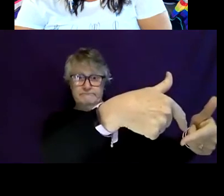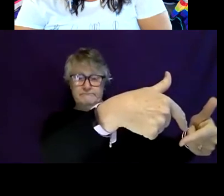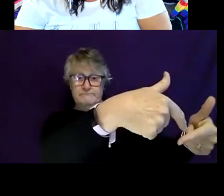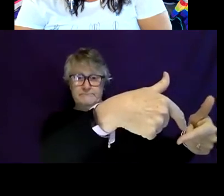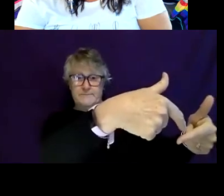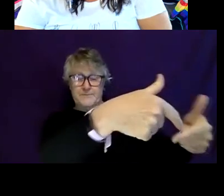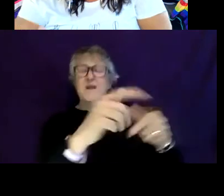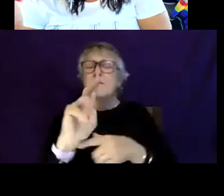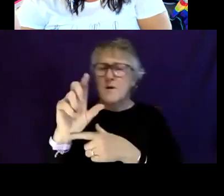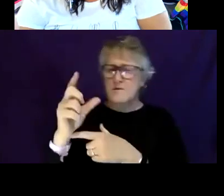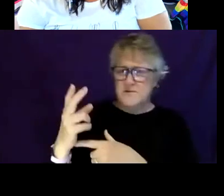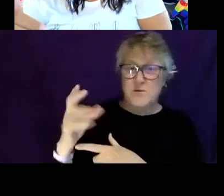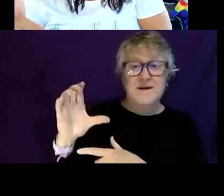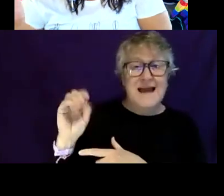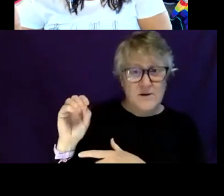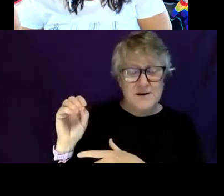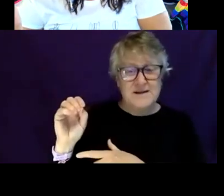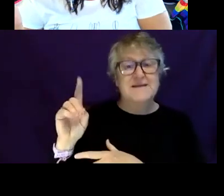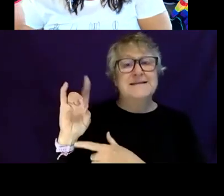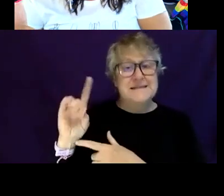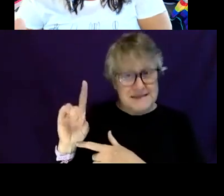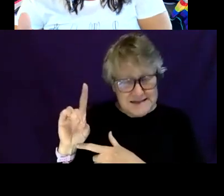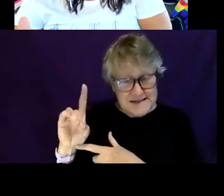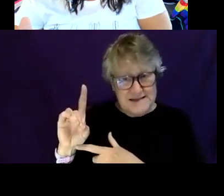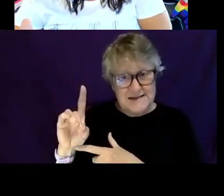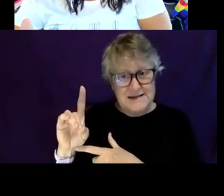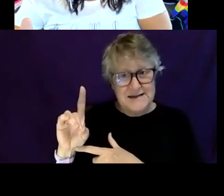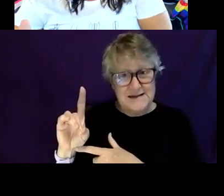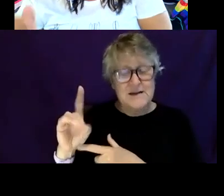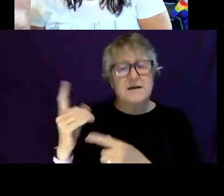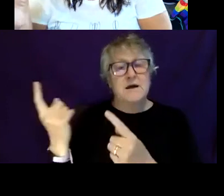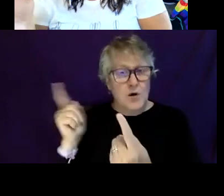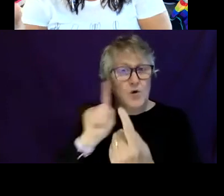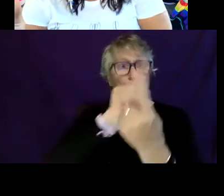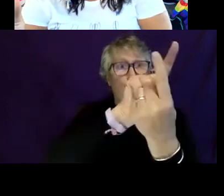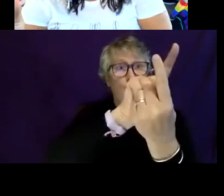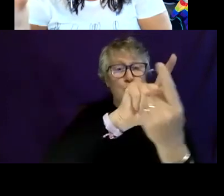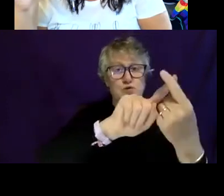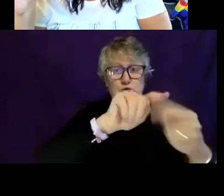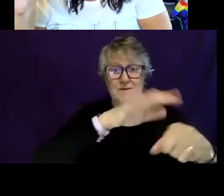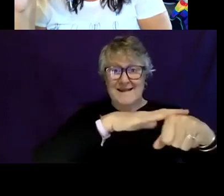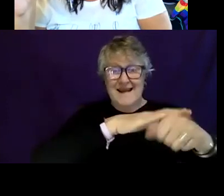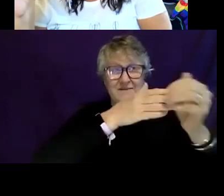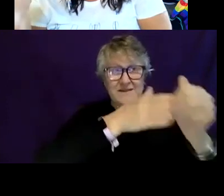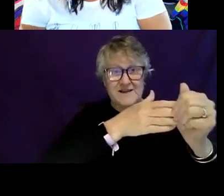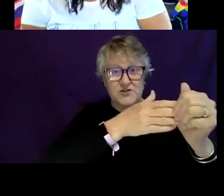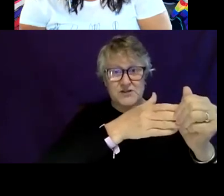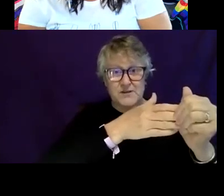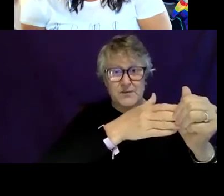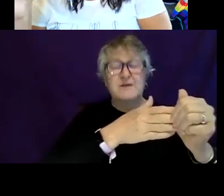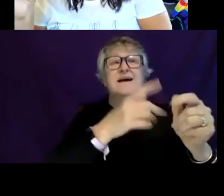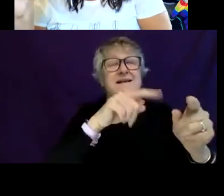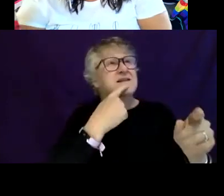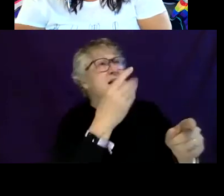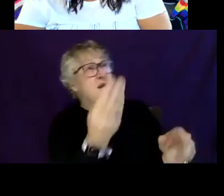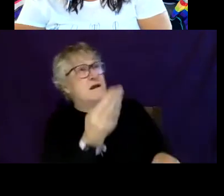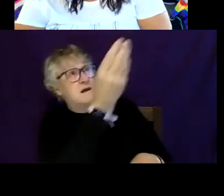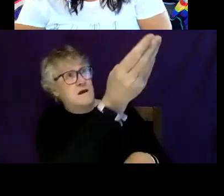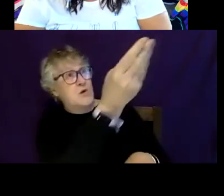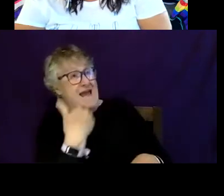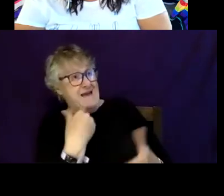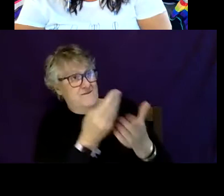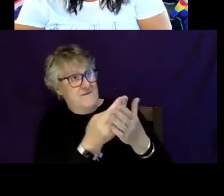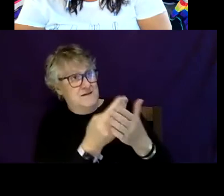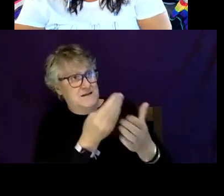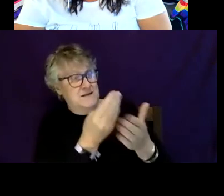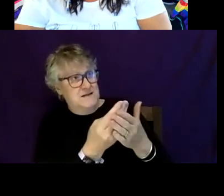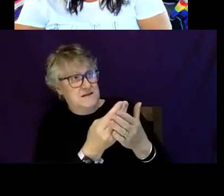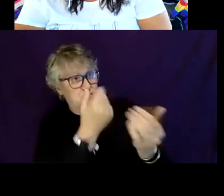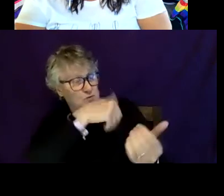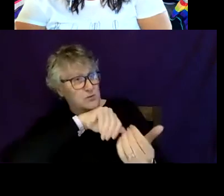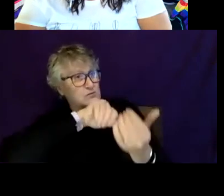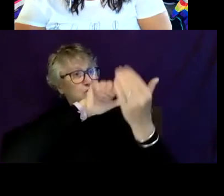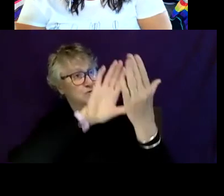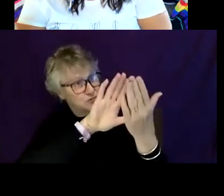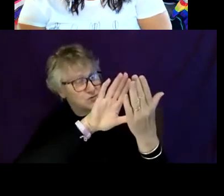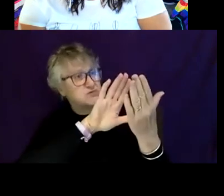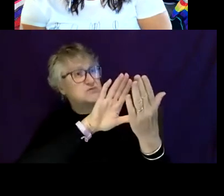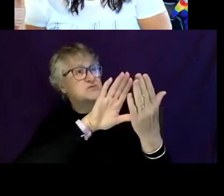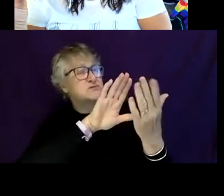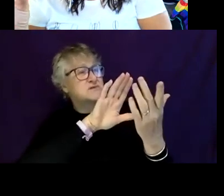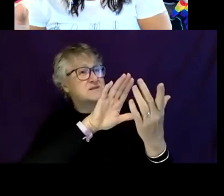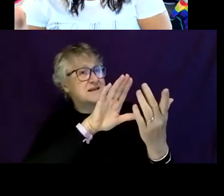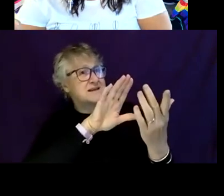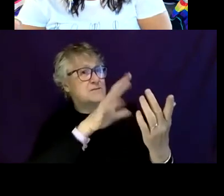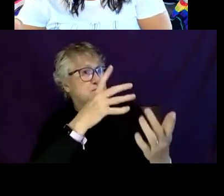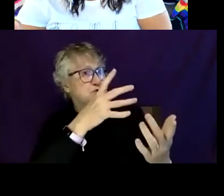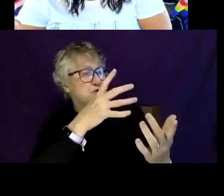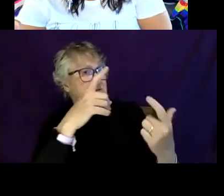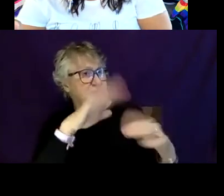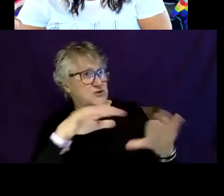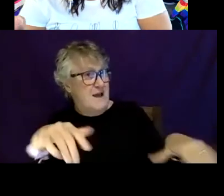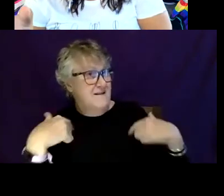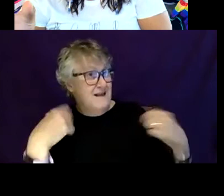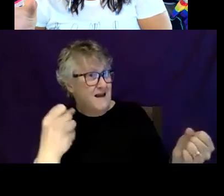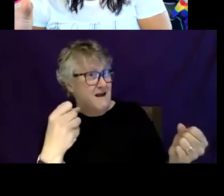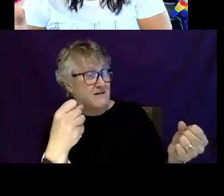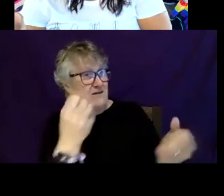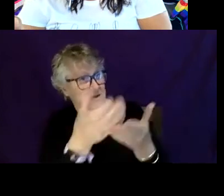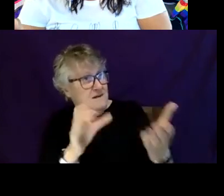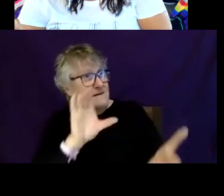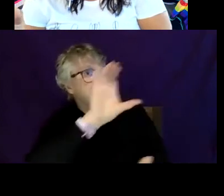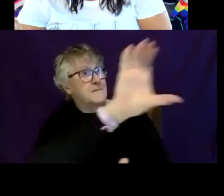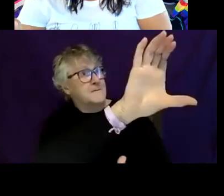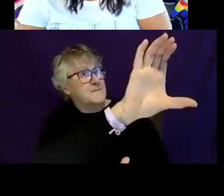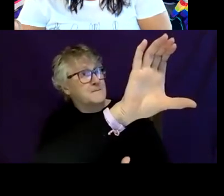You know, that, that Multnomah County came to the Native leadership and said we have funding for a project to address these disparities in maternal child health, and the Native leadership said.